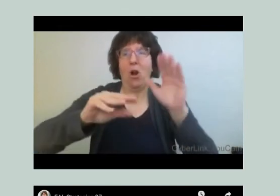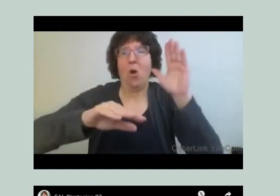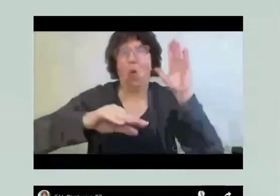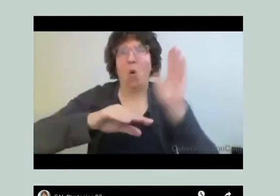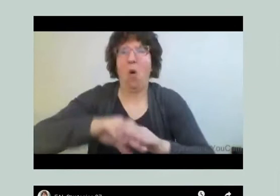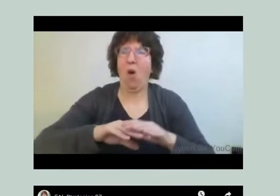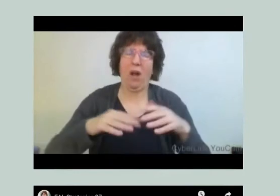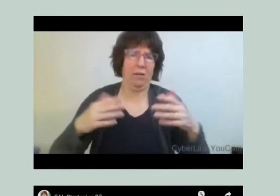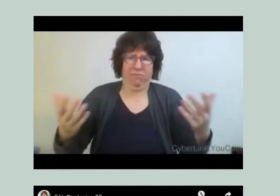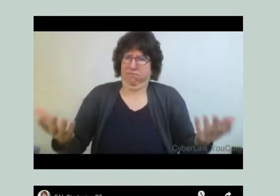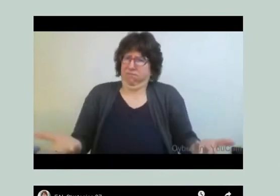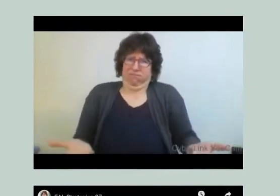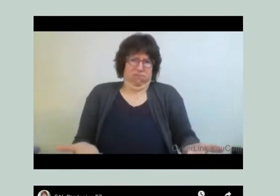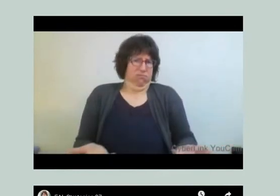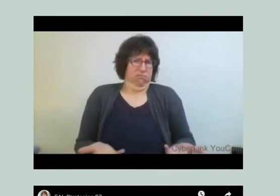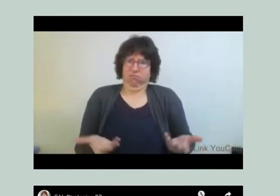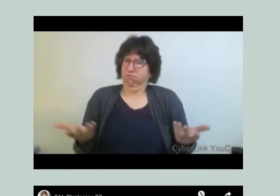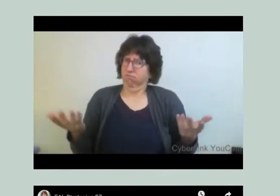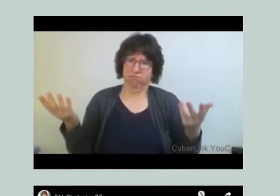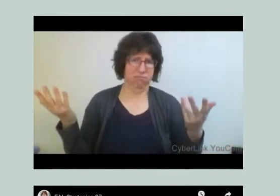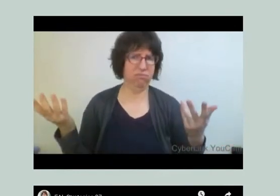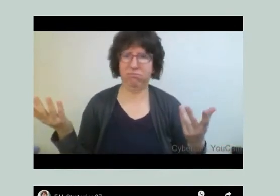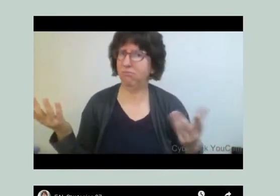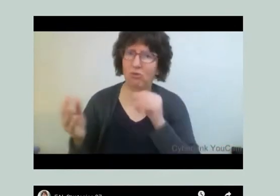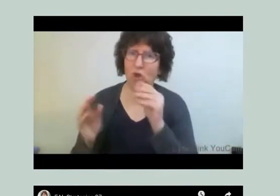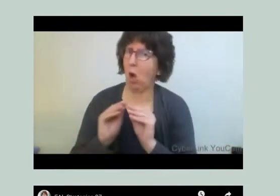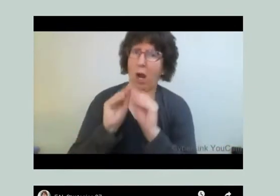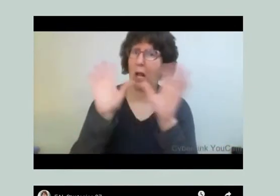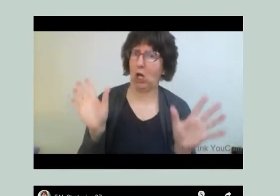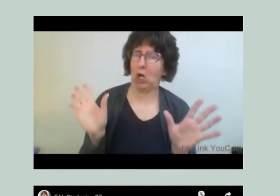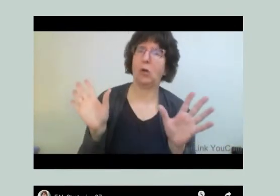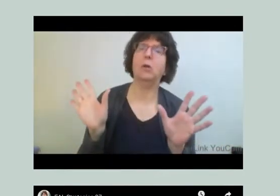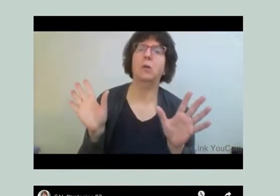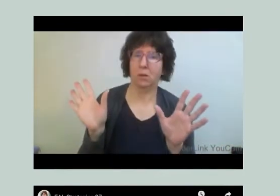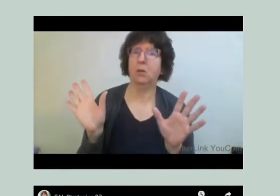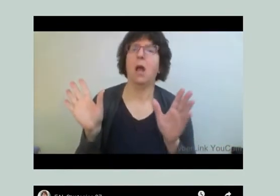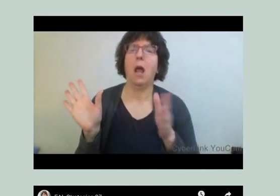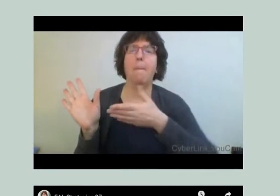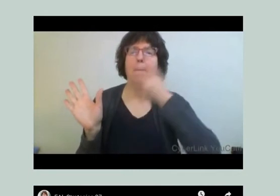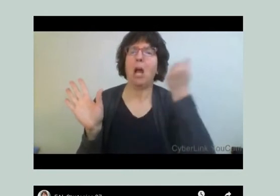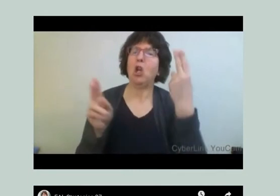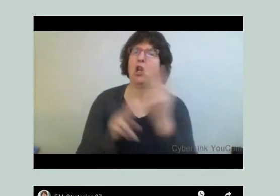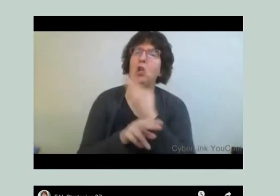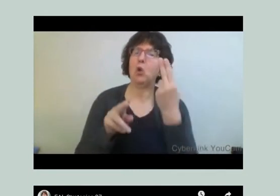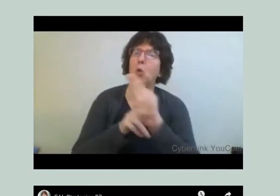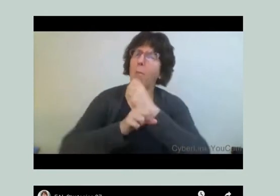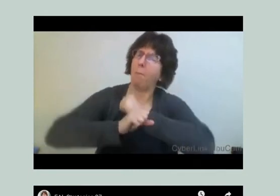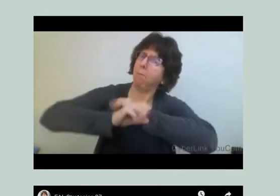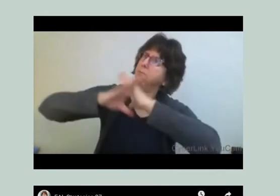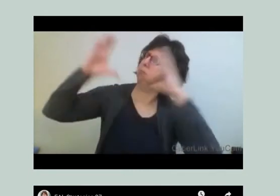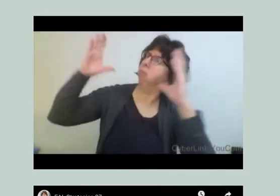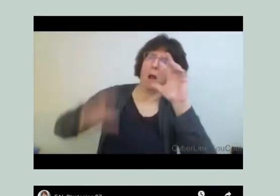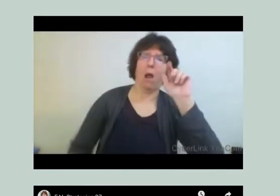For example 'put on'. You'll see those words together 'put on'. What does that actually mean?